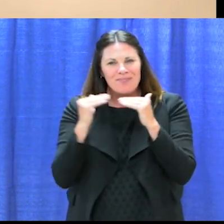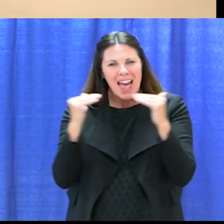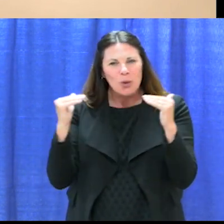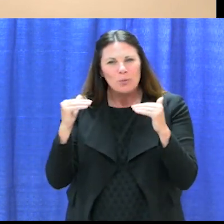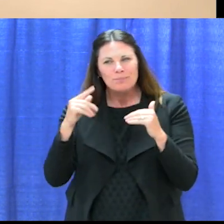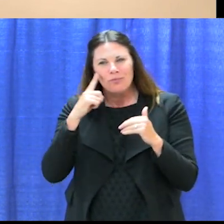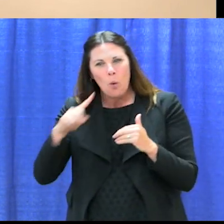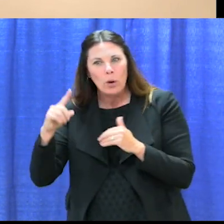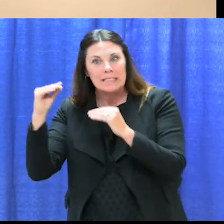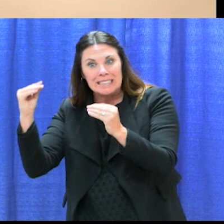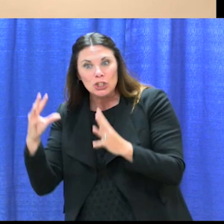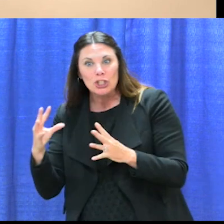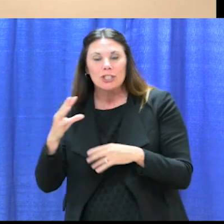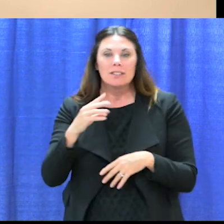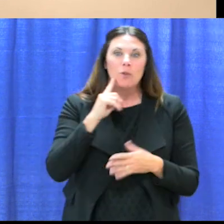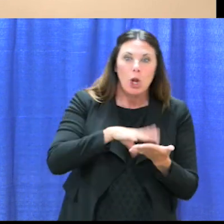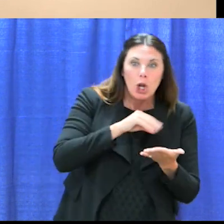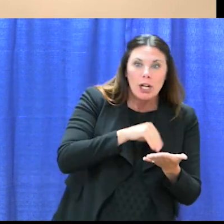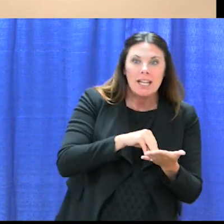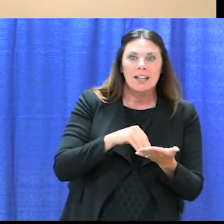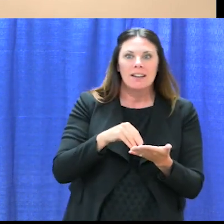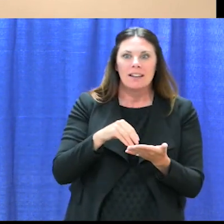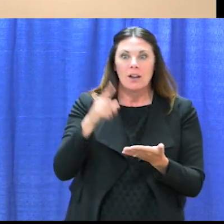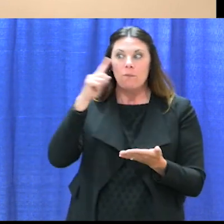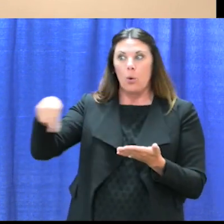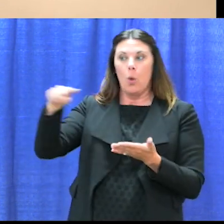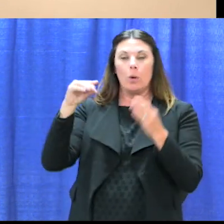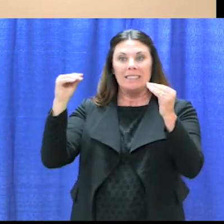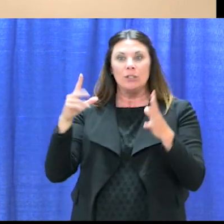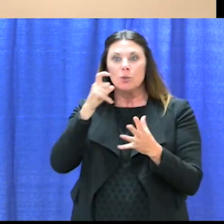learning environment and for professional development as well for the teachers.